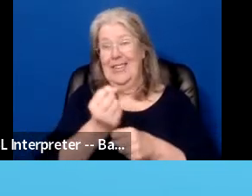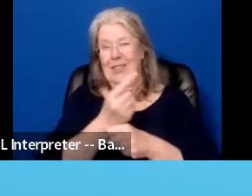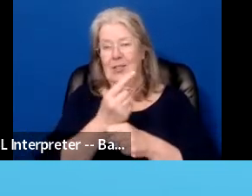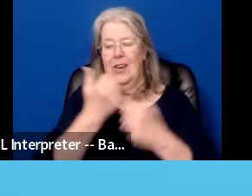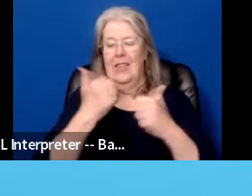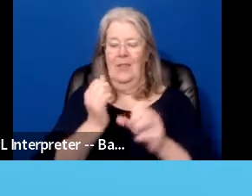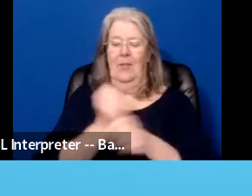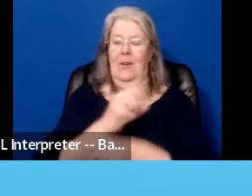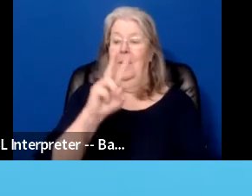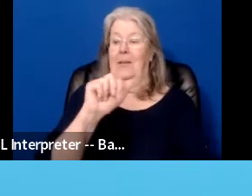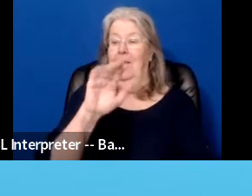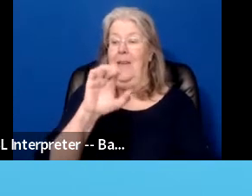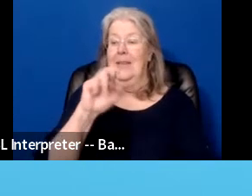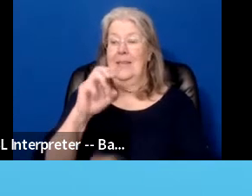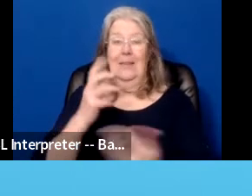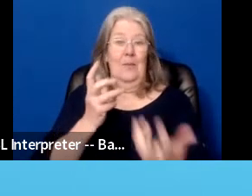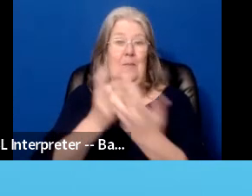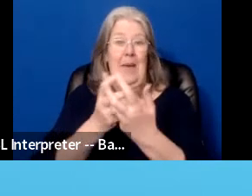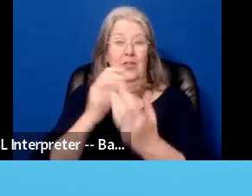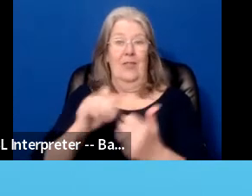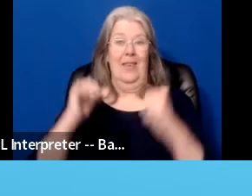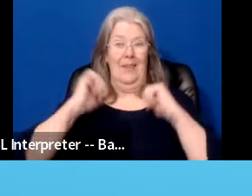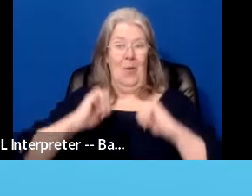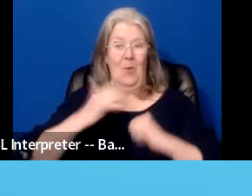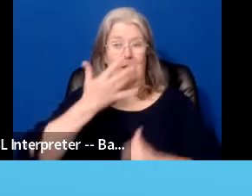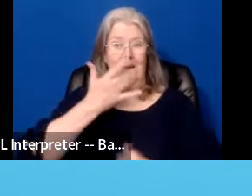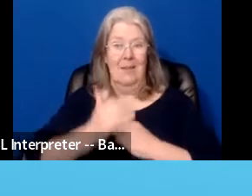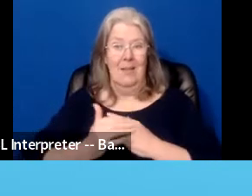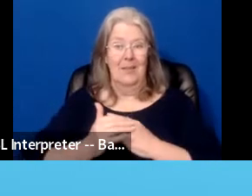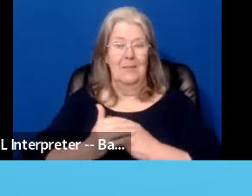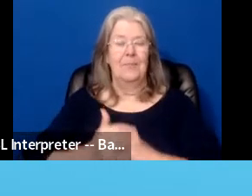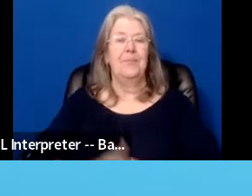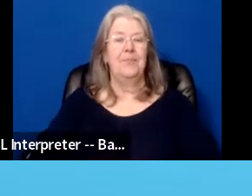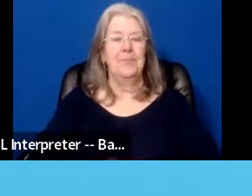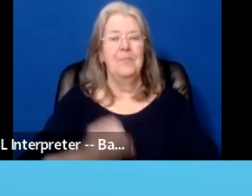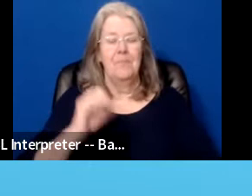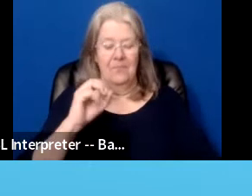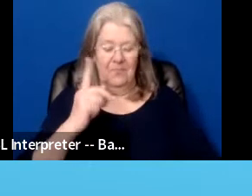So why do you have to get a vaccine, and why do you have to get boosters, and what